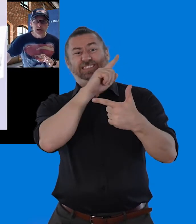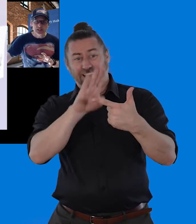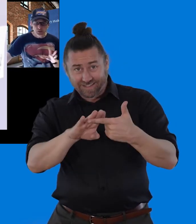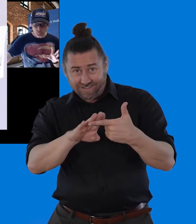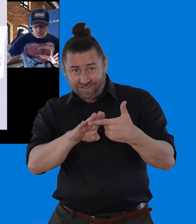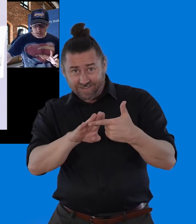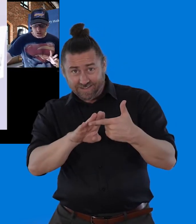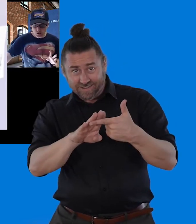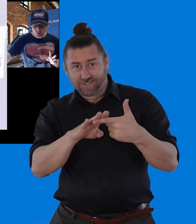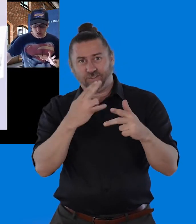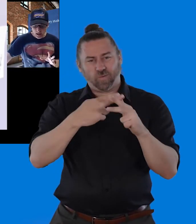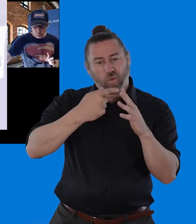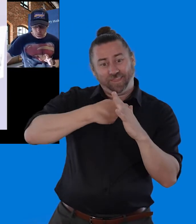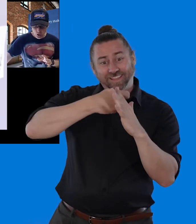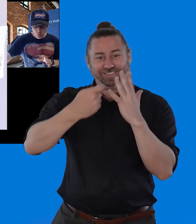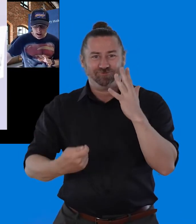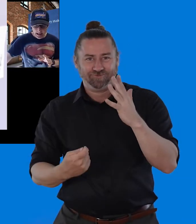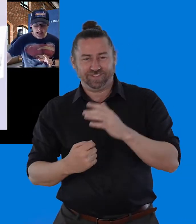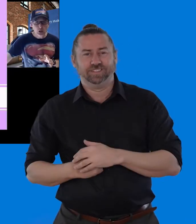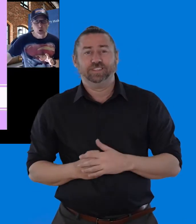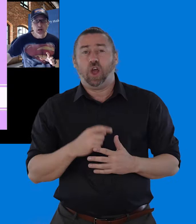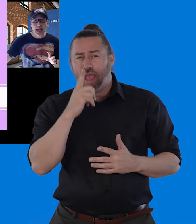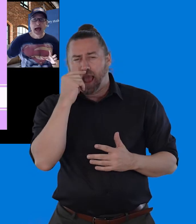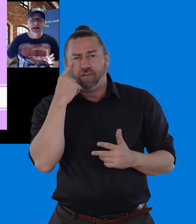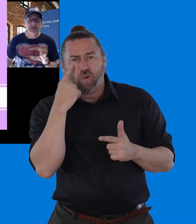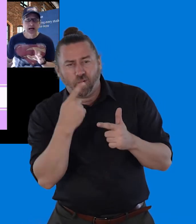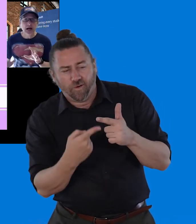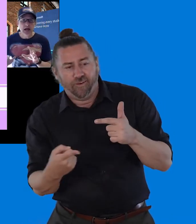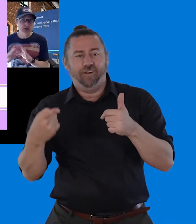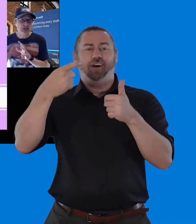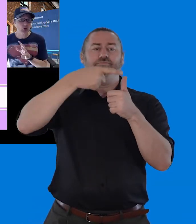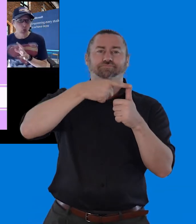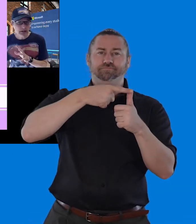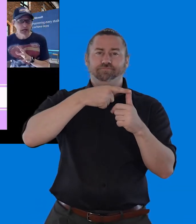Please feel free to go back and look at episode one.